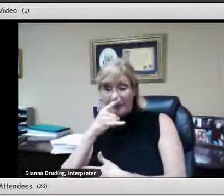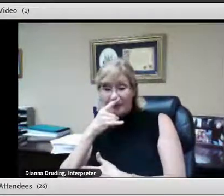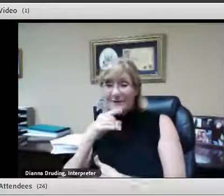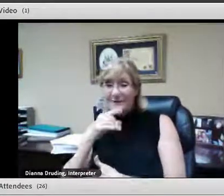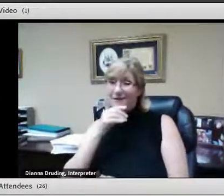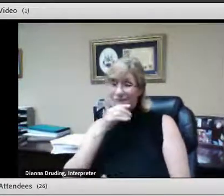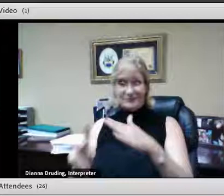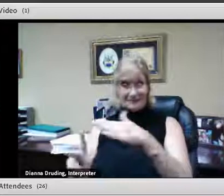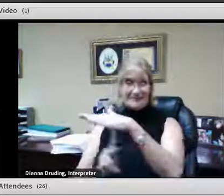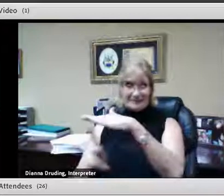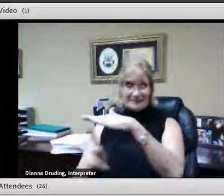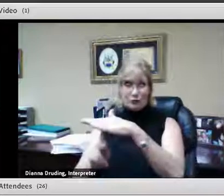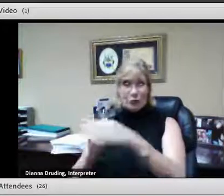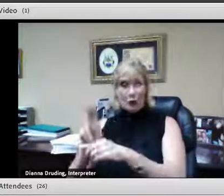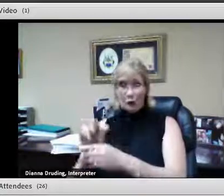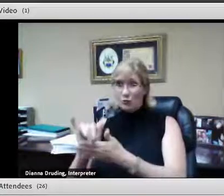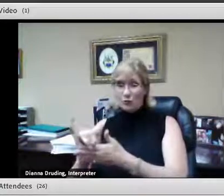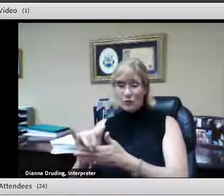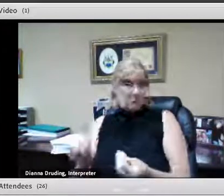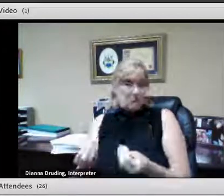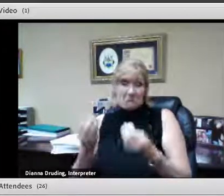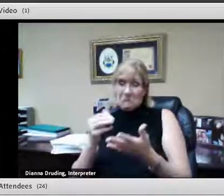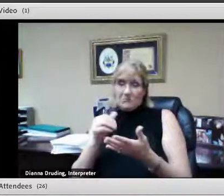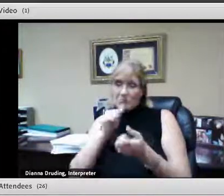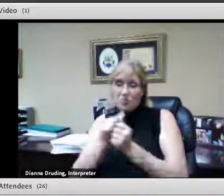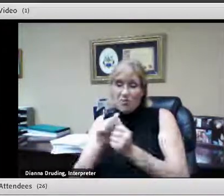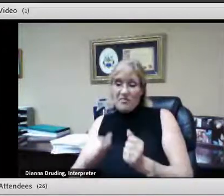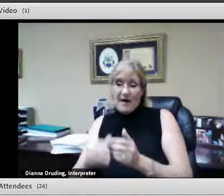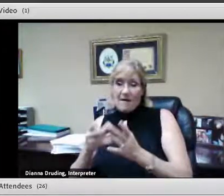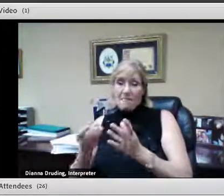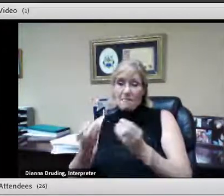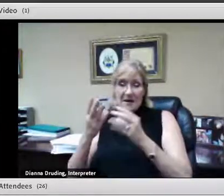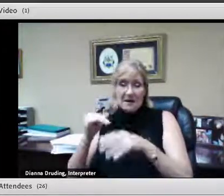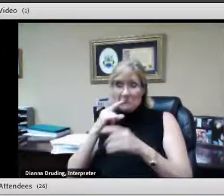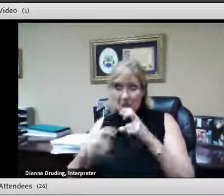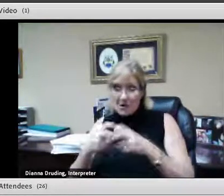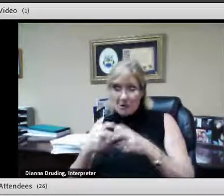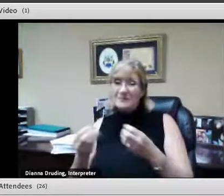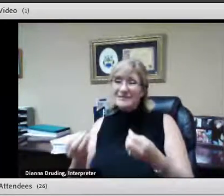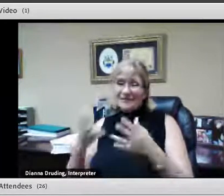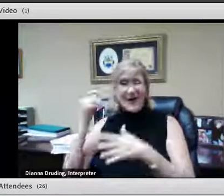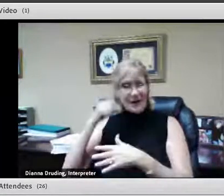using it without many problems at all. There's a lot of benefits to Tinkercad, which you can see there.